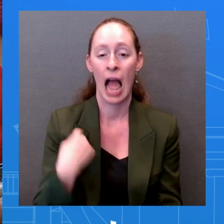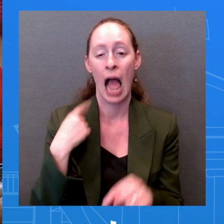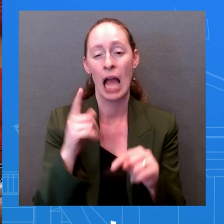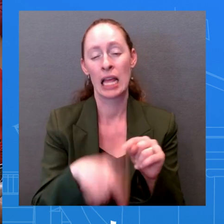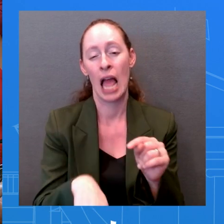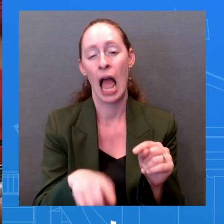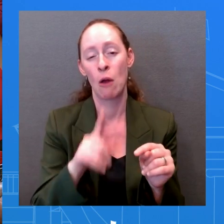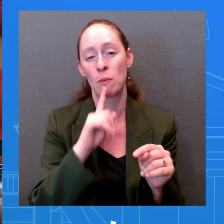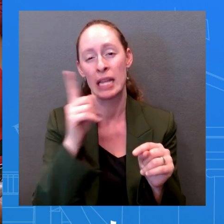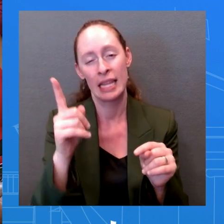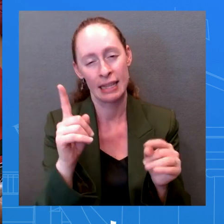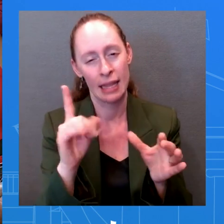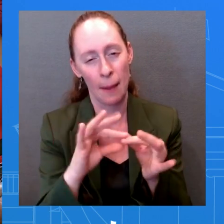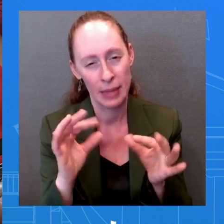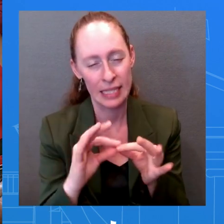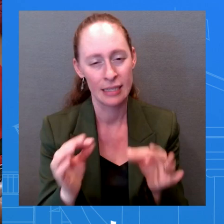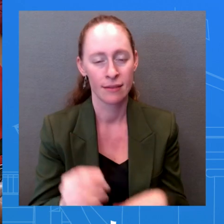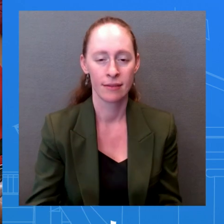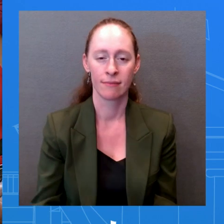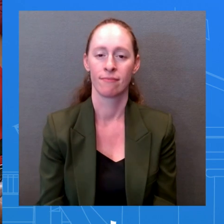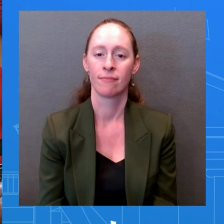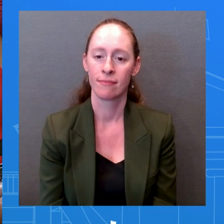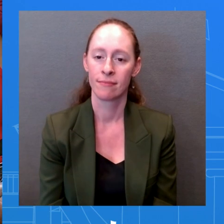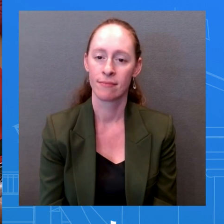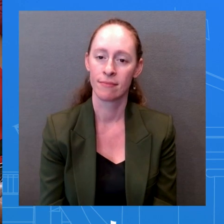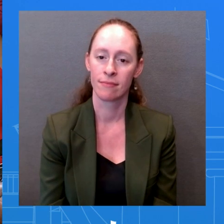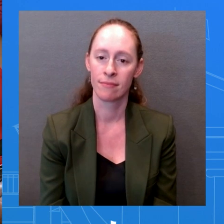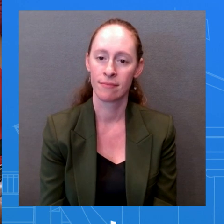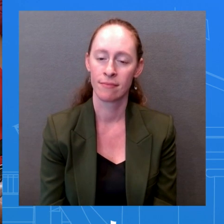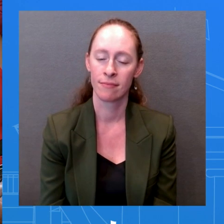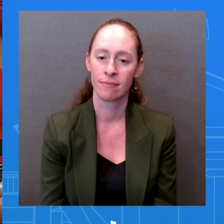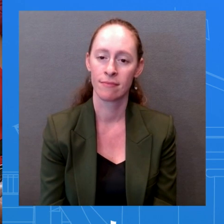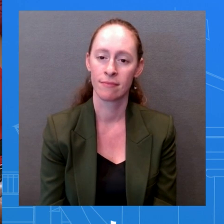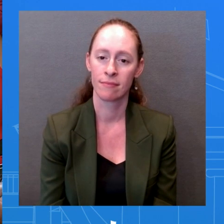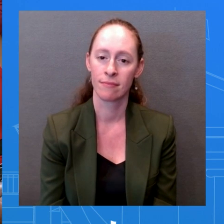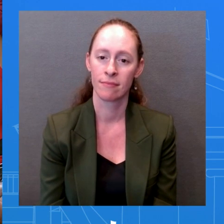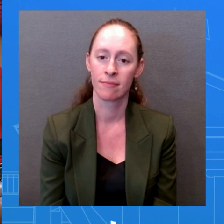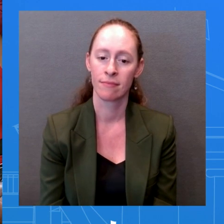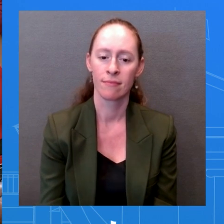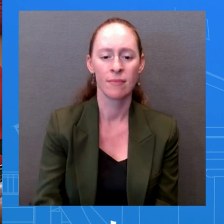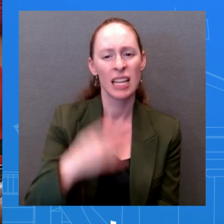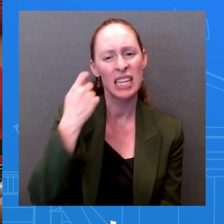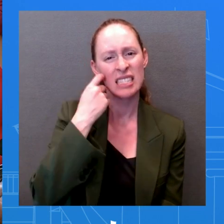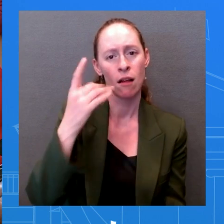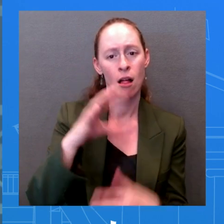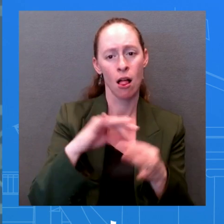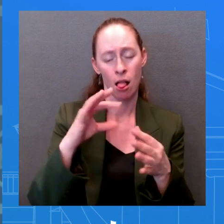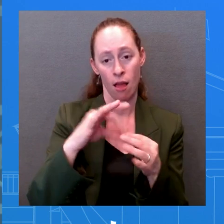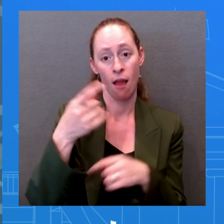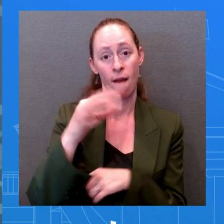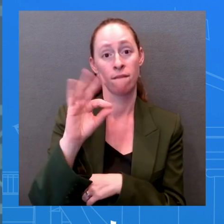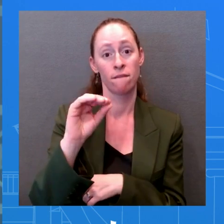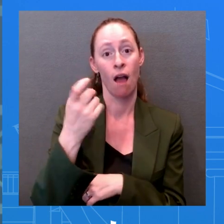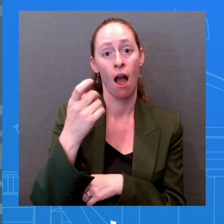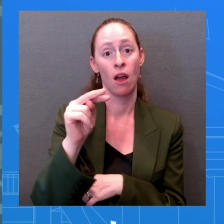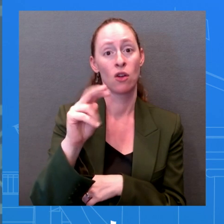that you weren't alerted, but Fox News was. So I just wanted to make sure I understood you correctly. Ms. Jean-Pierre: Yep. That is exactly what -- what we have learned.